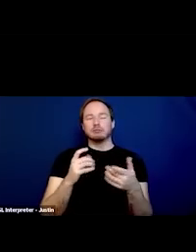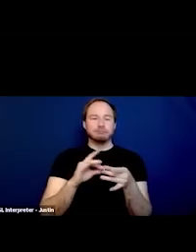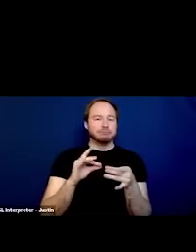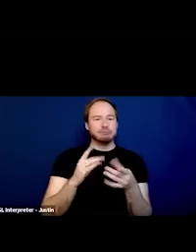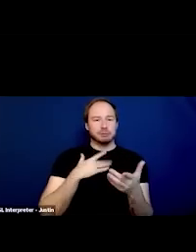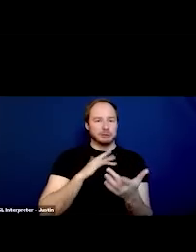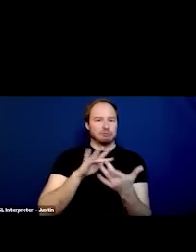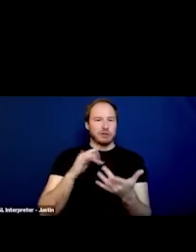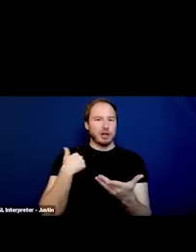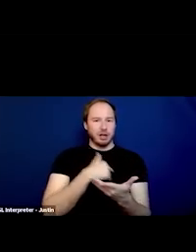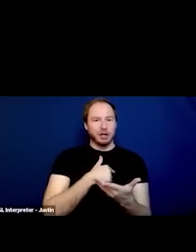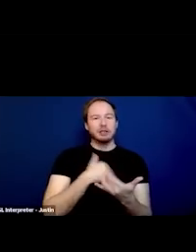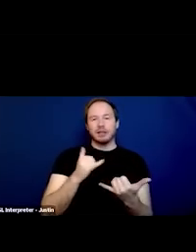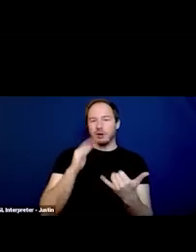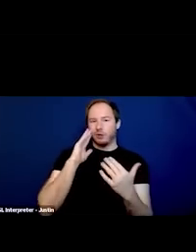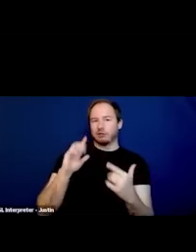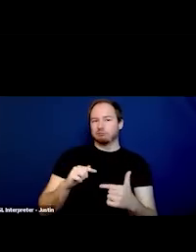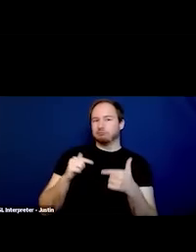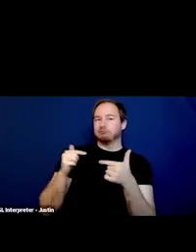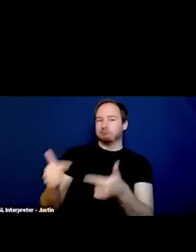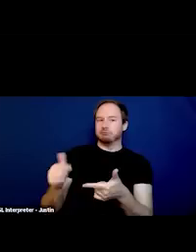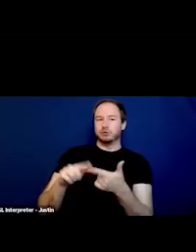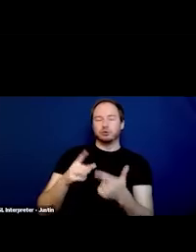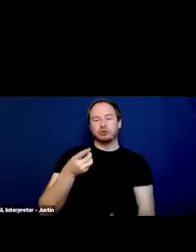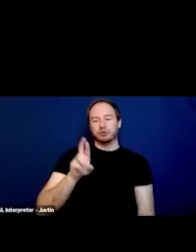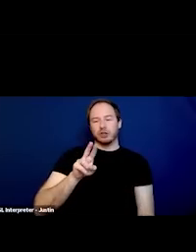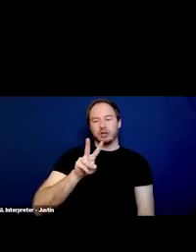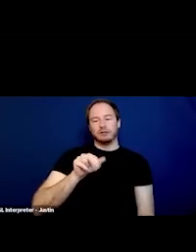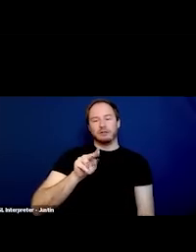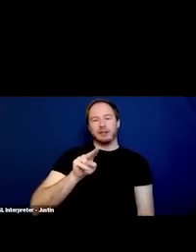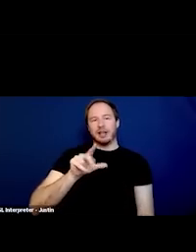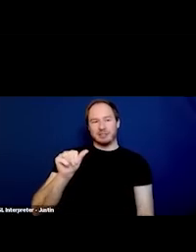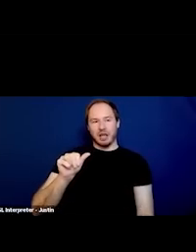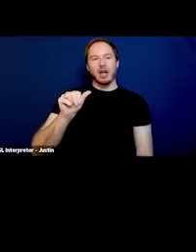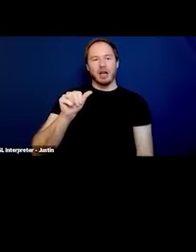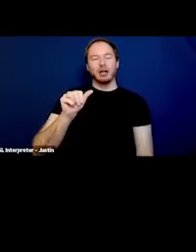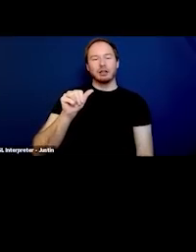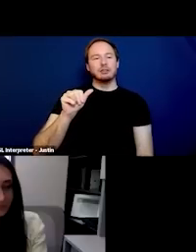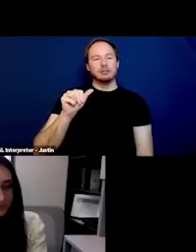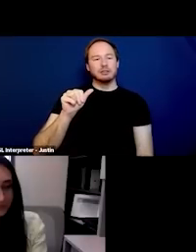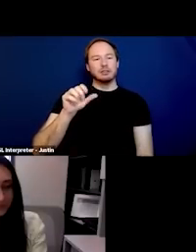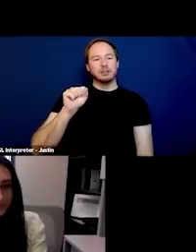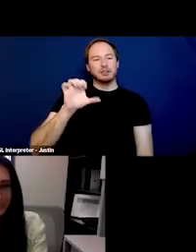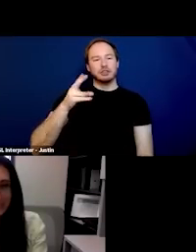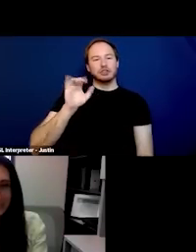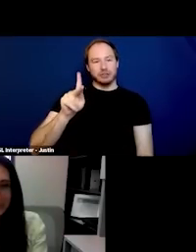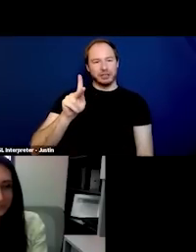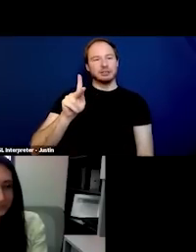With that, I'm gonna turn things over to Dr. Vanessa Schick, an associate professor of public health with UT Health